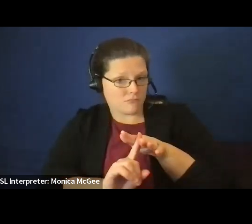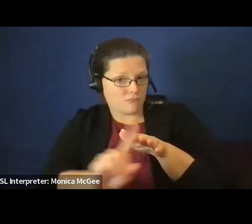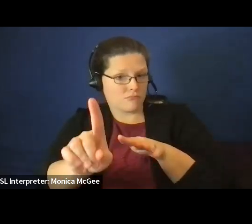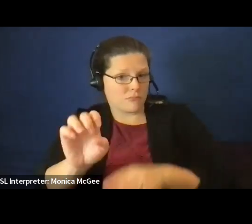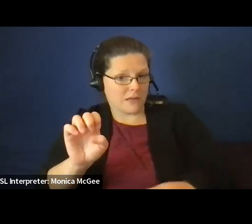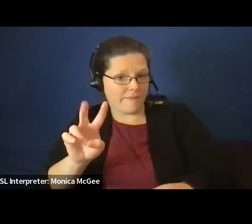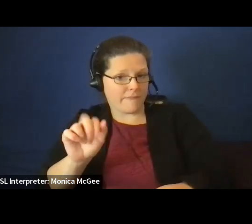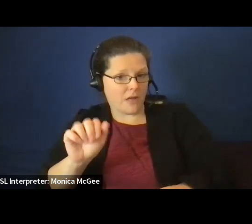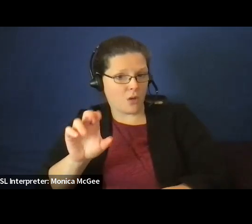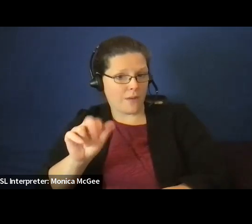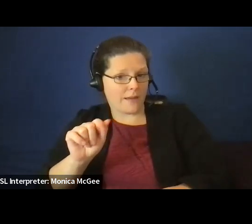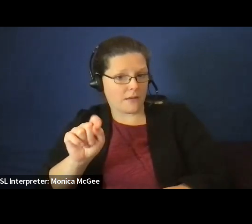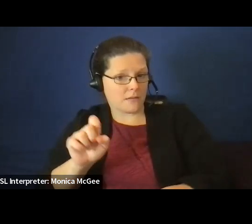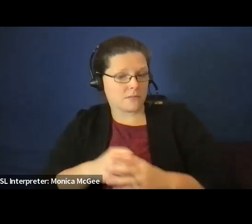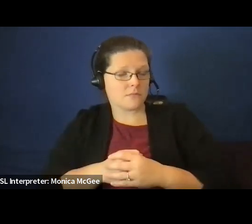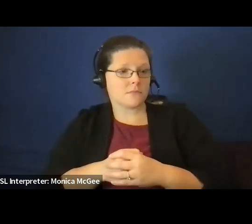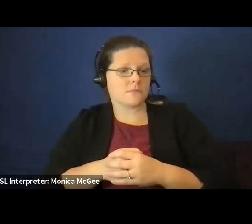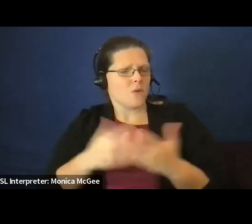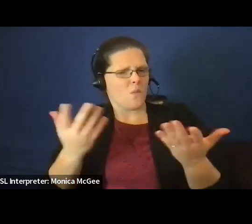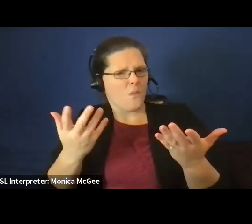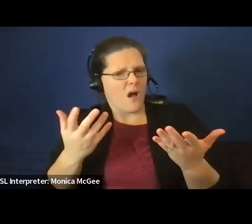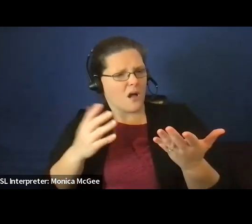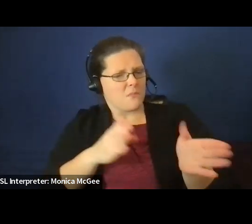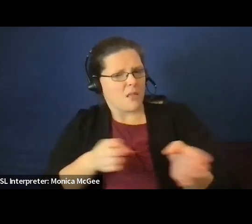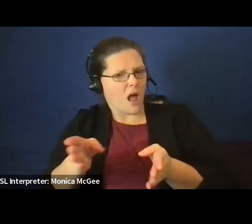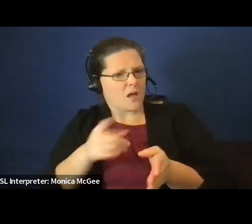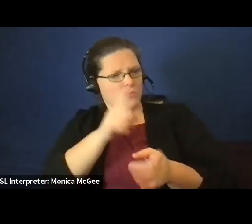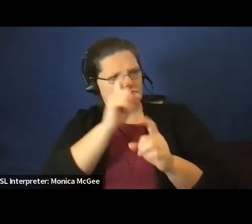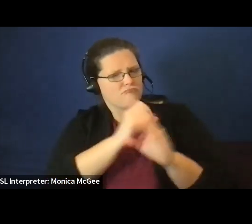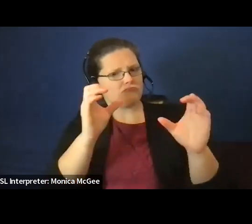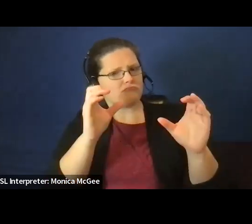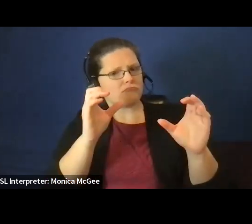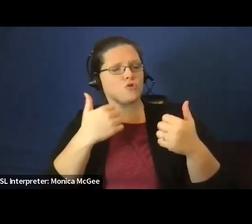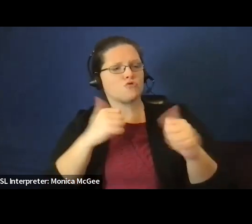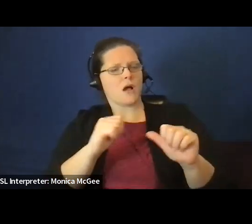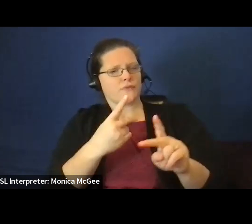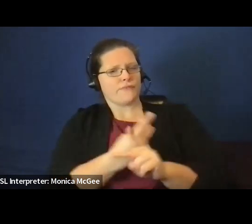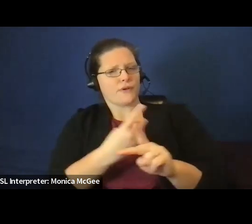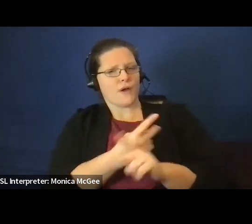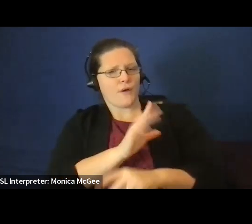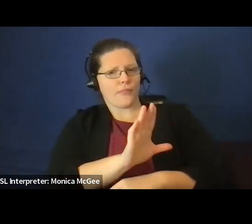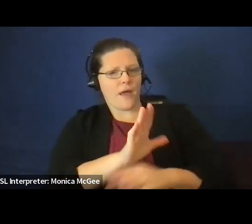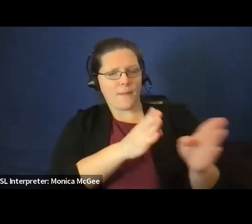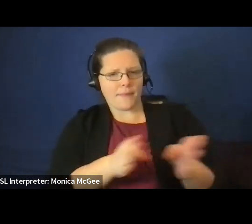their CSR packet do you have a plan. If there was an emergency, do you plan